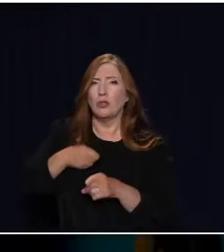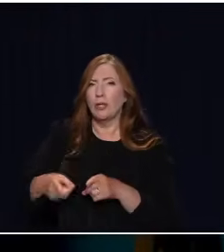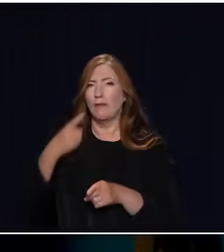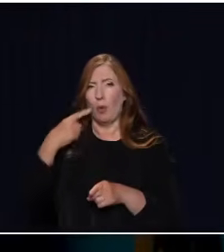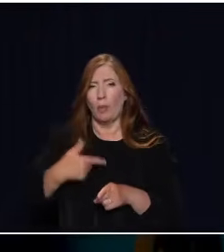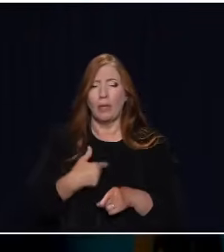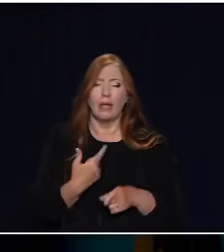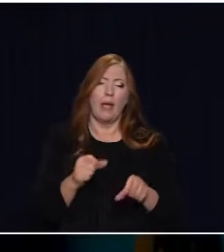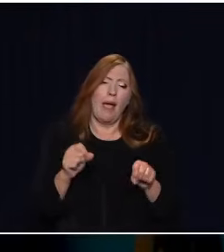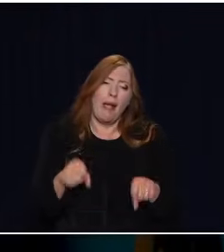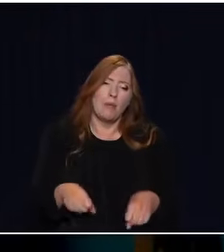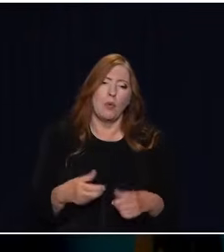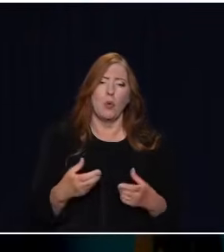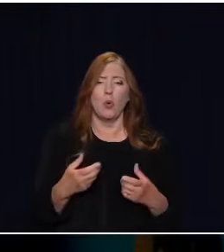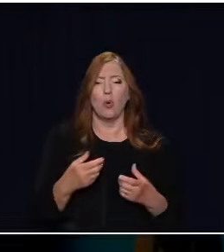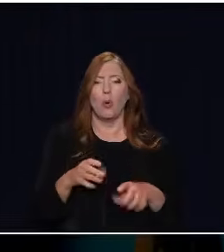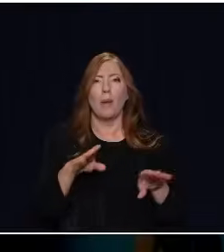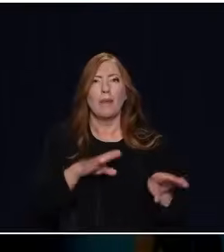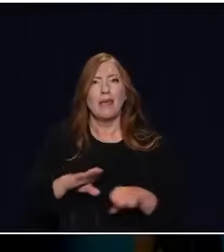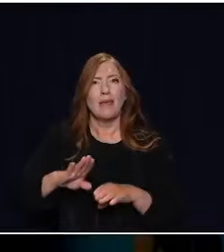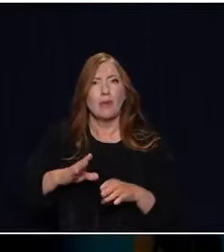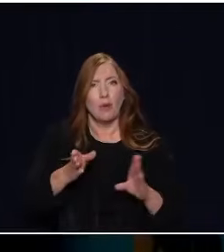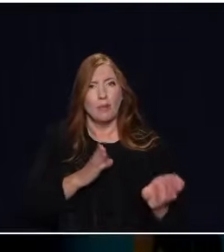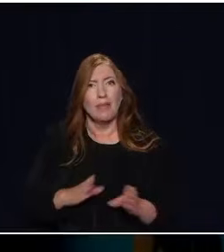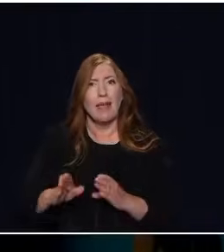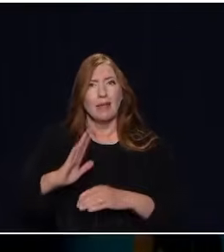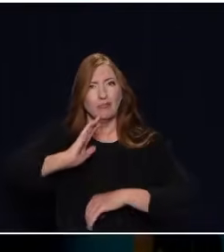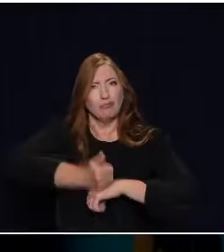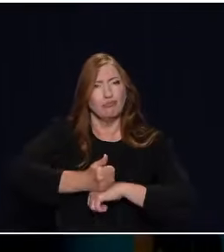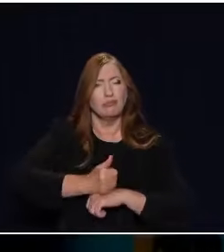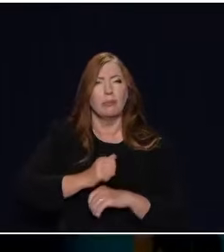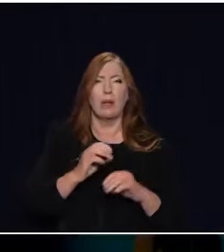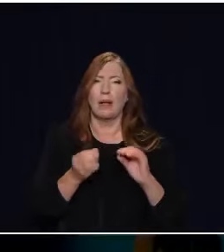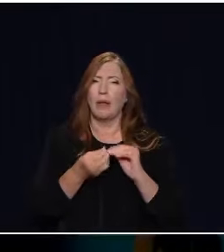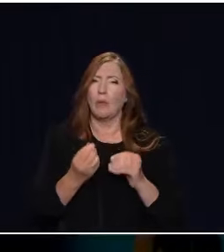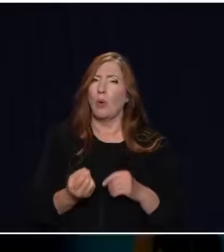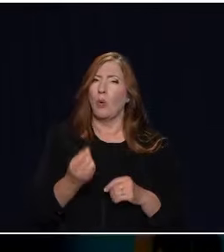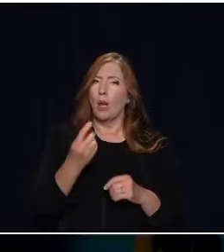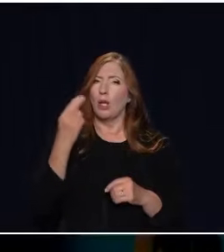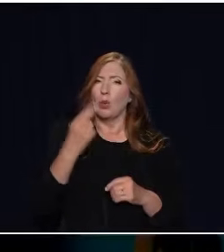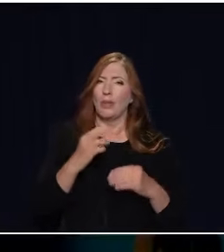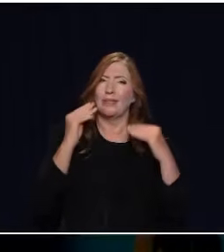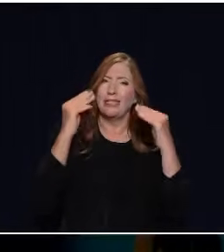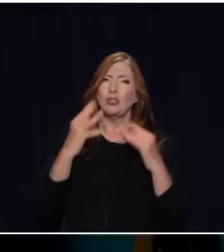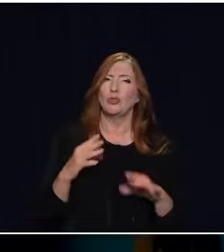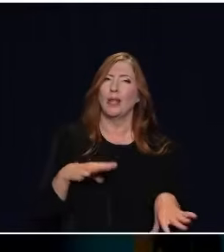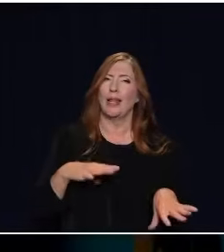AS A LICENSED BEHAVIOR ANALYST,